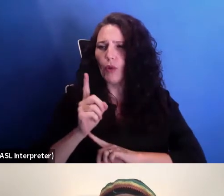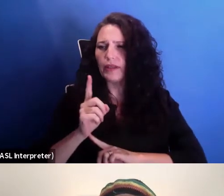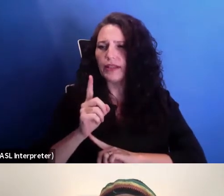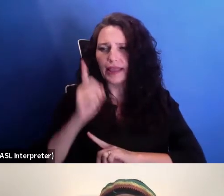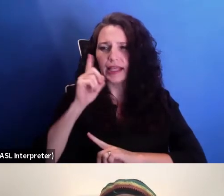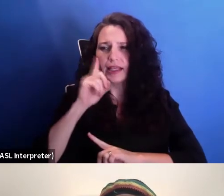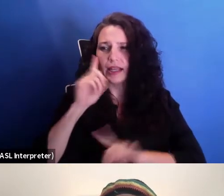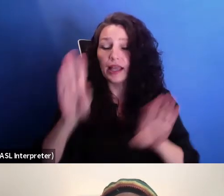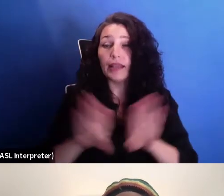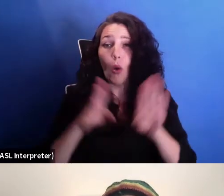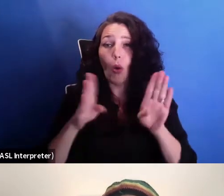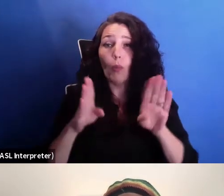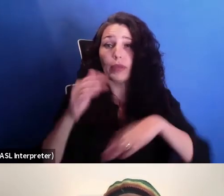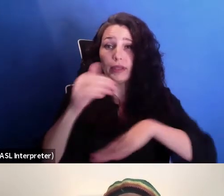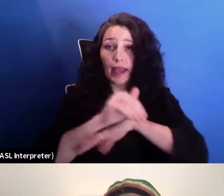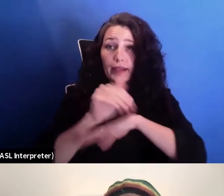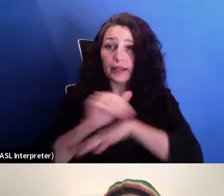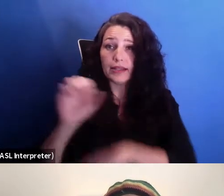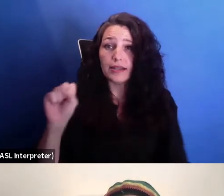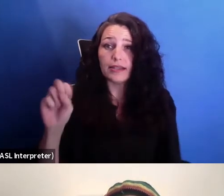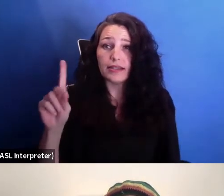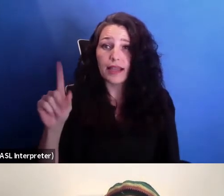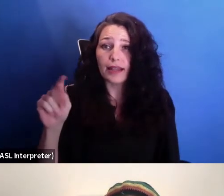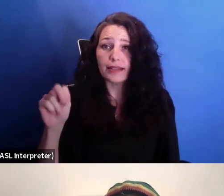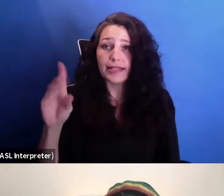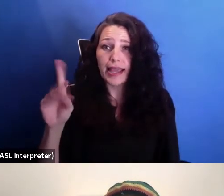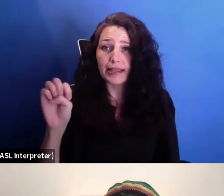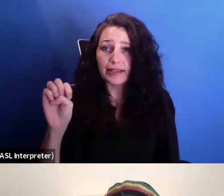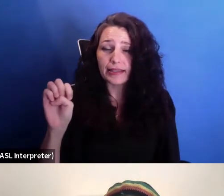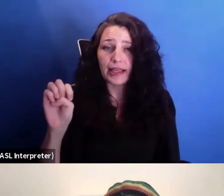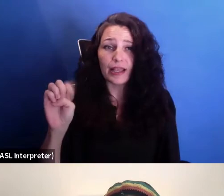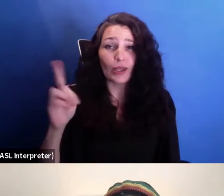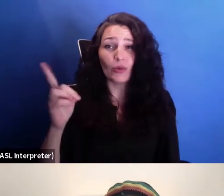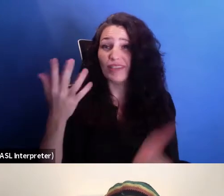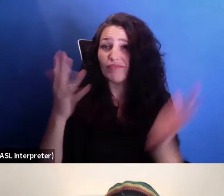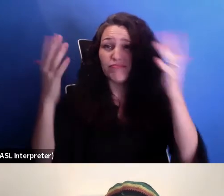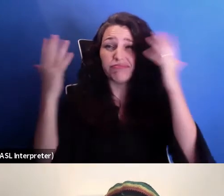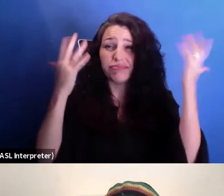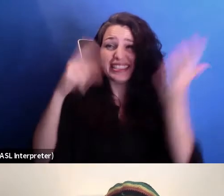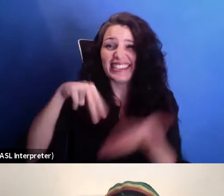when there was a standing ovation just for Judy. When Judy was handed the microphone to speak